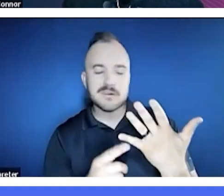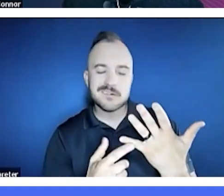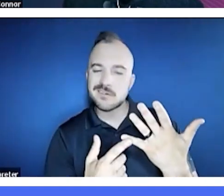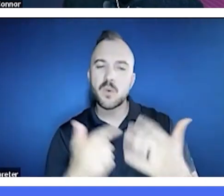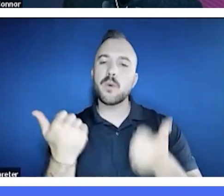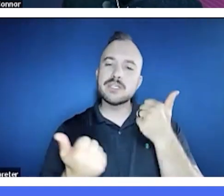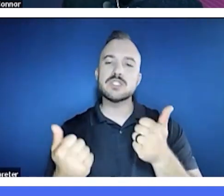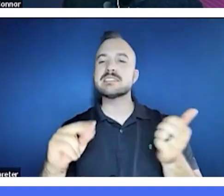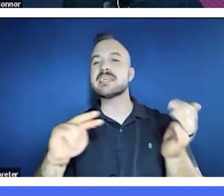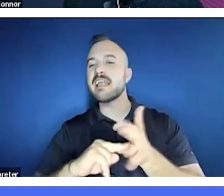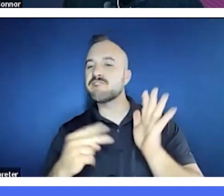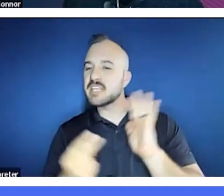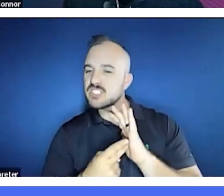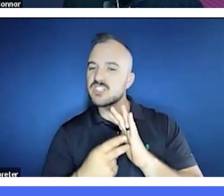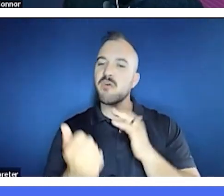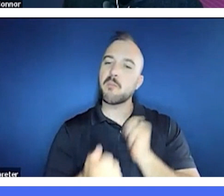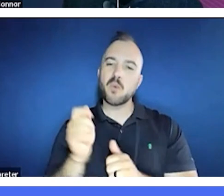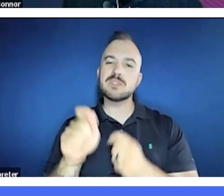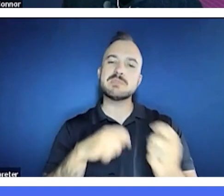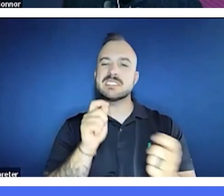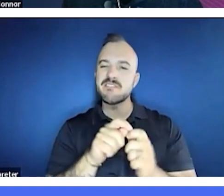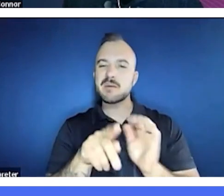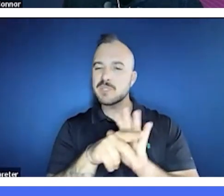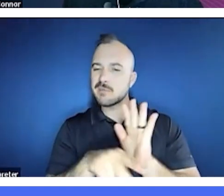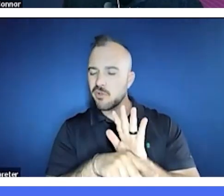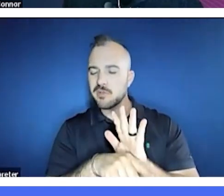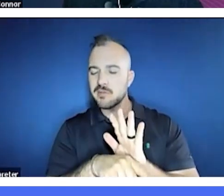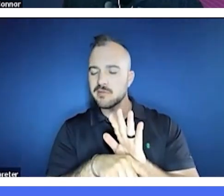of this most specific principle? And they're all gonna seem very similar and very close.